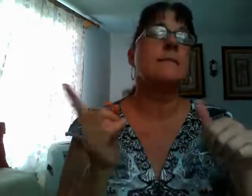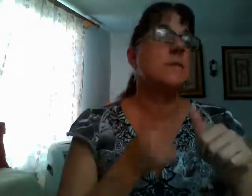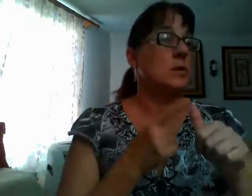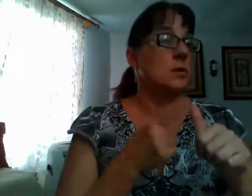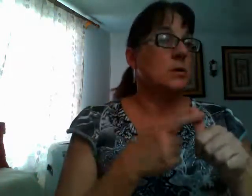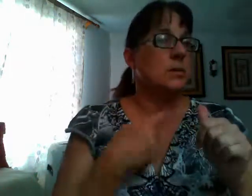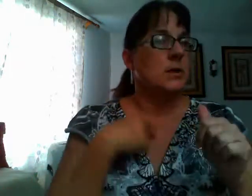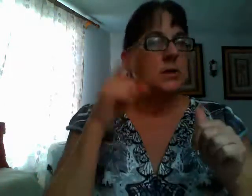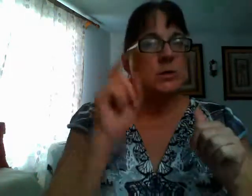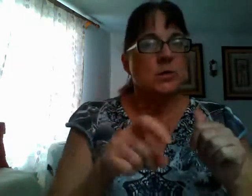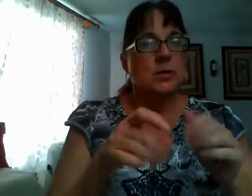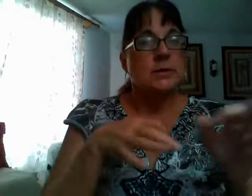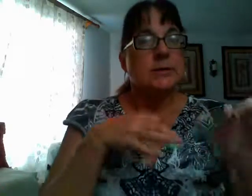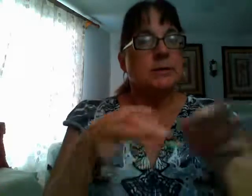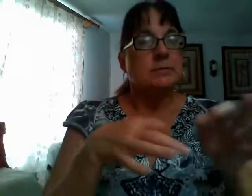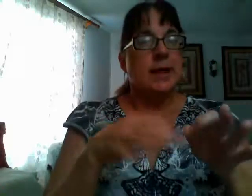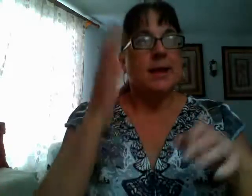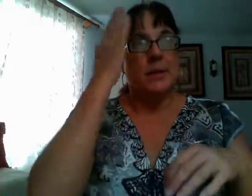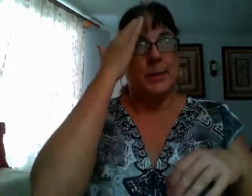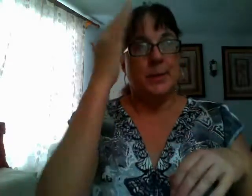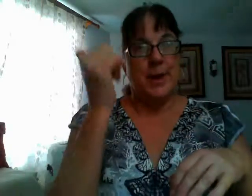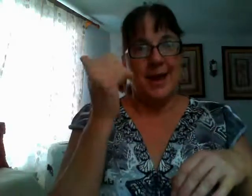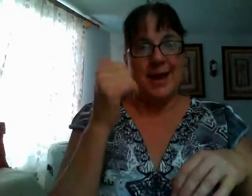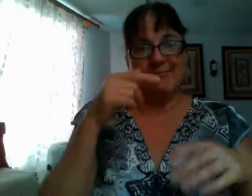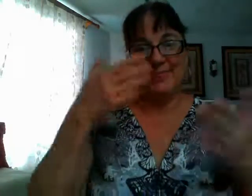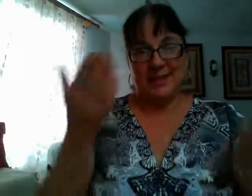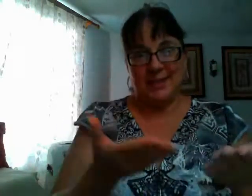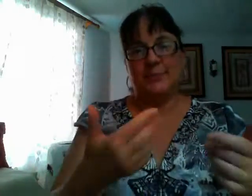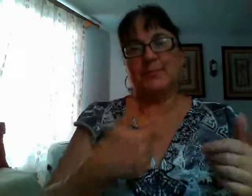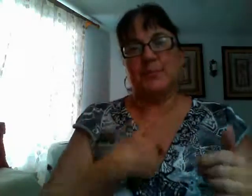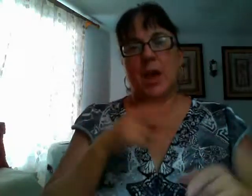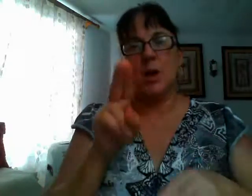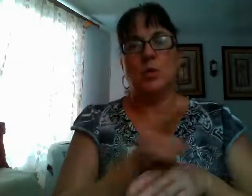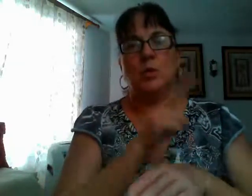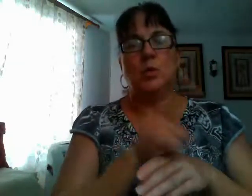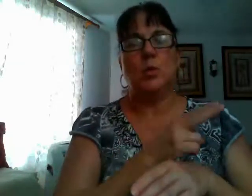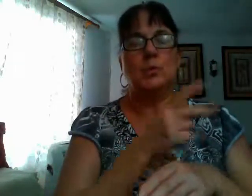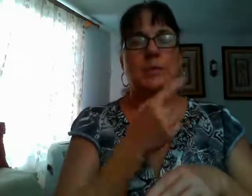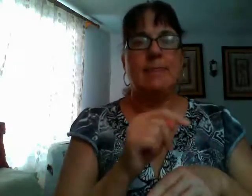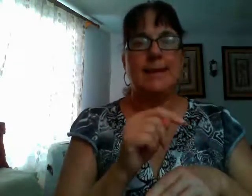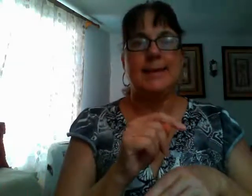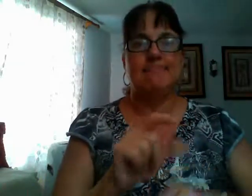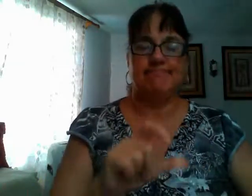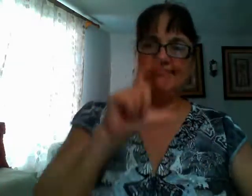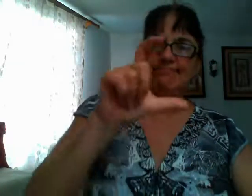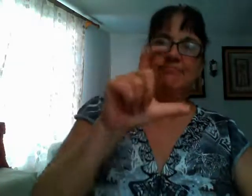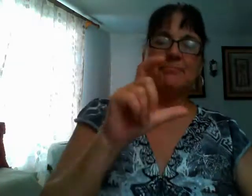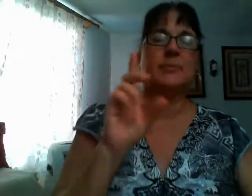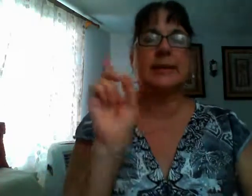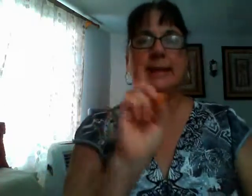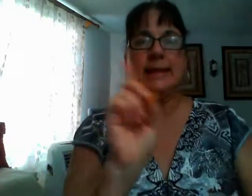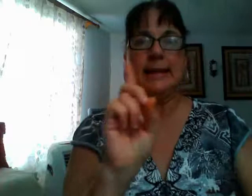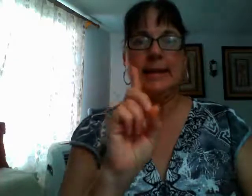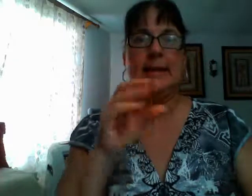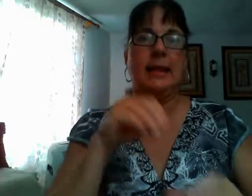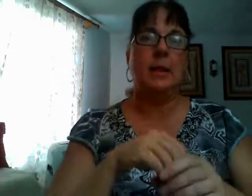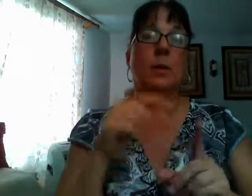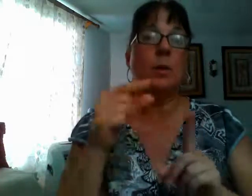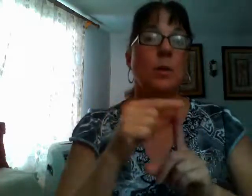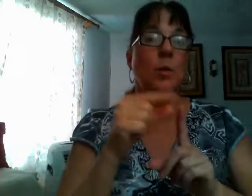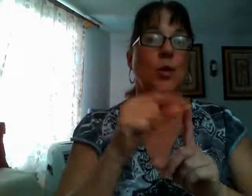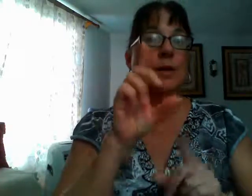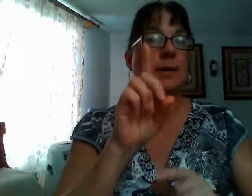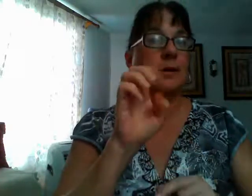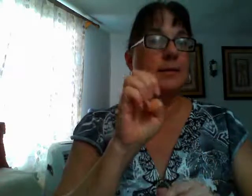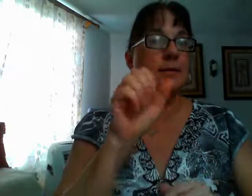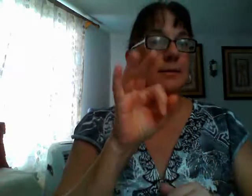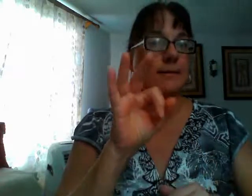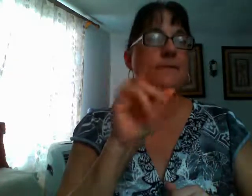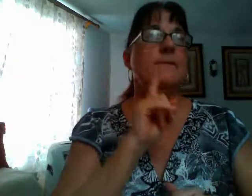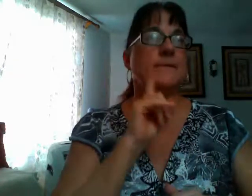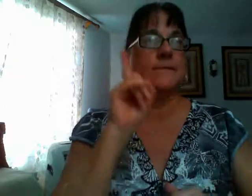First, I should explain why I capitalize the “D” in the word “Deaf’ here.